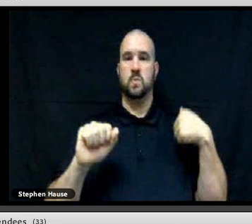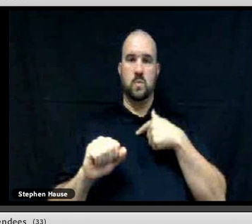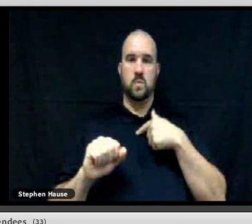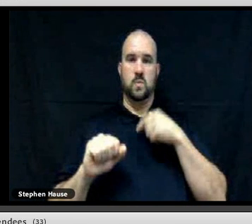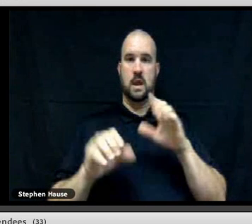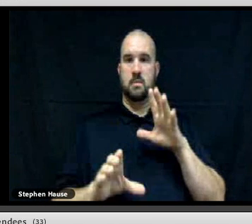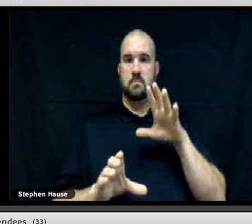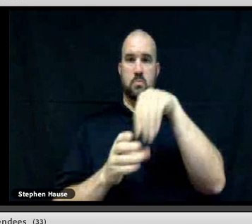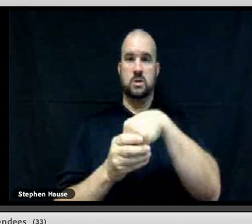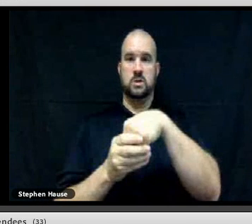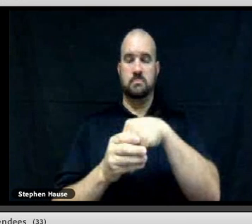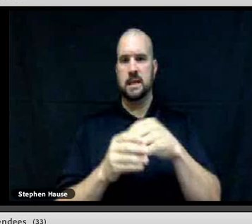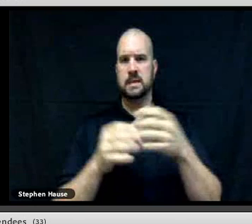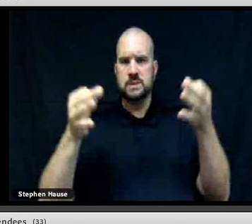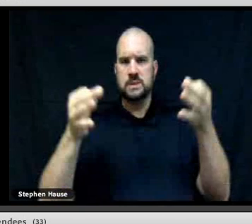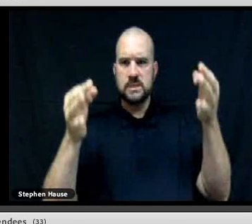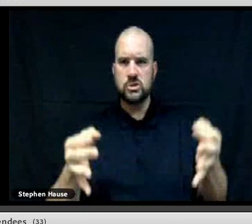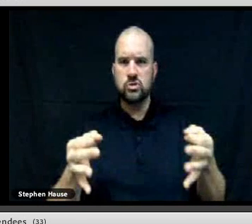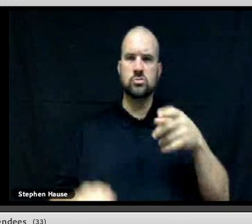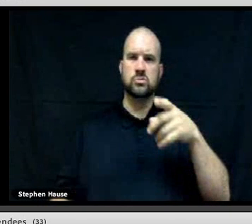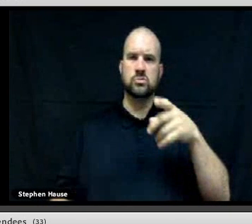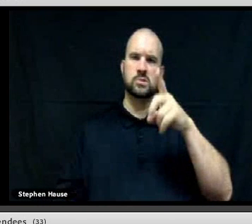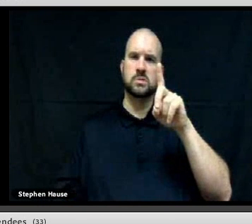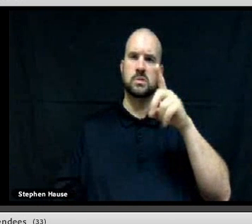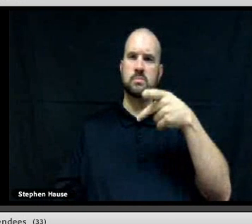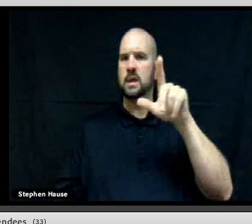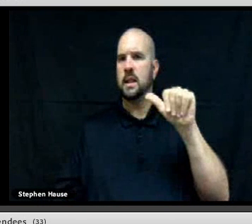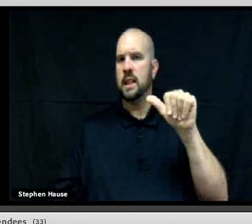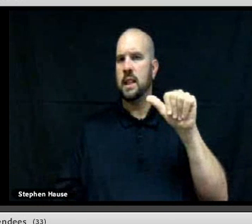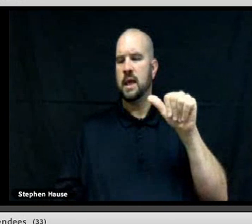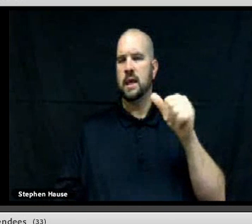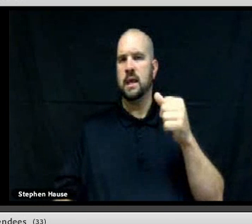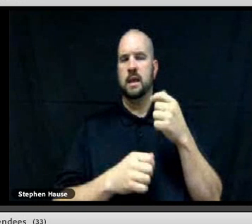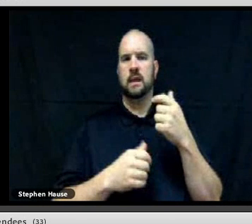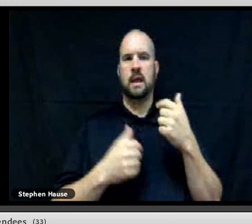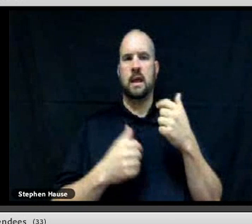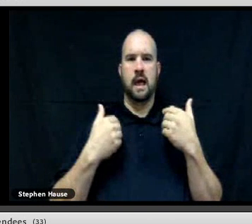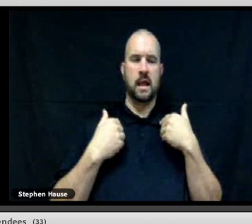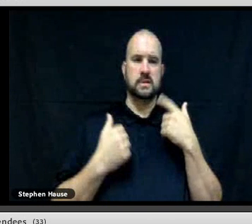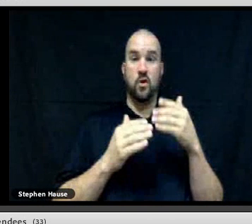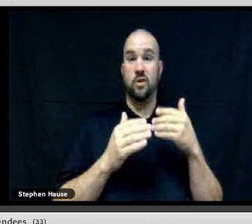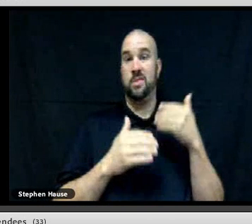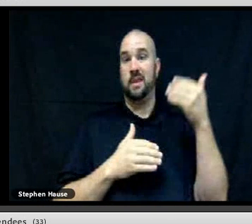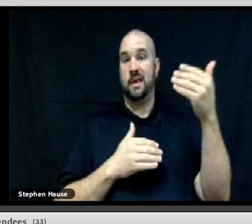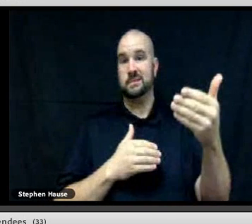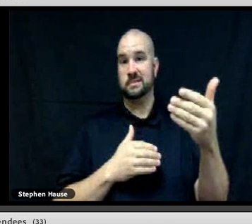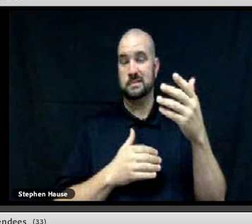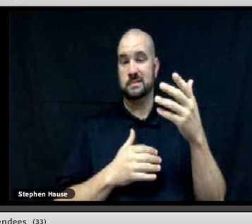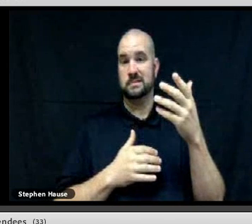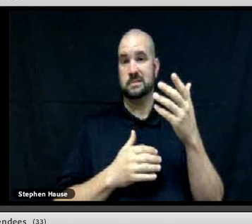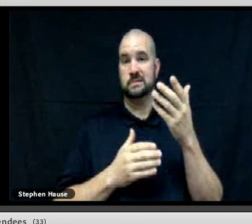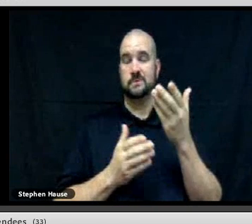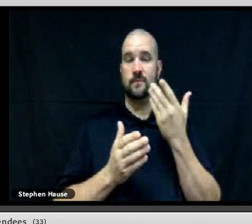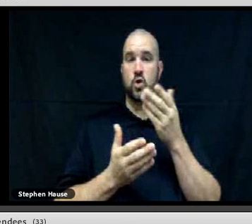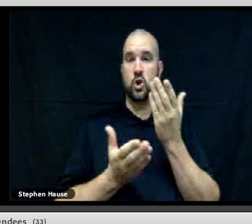that DPLA makes about, um, the next steps for content and the next steps for the technical infrastructure